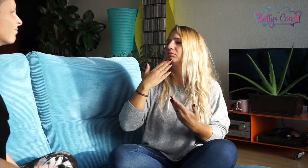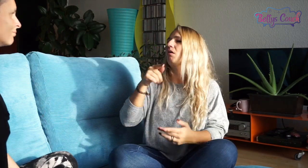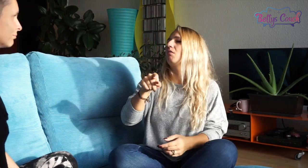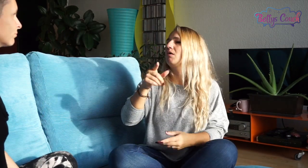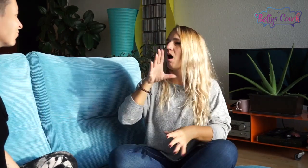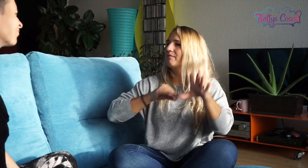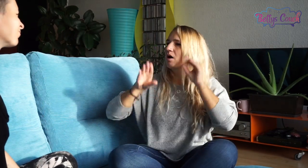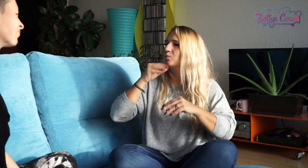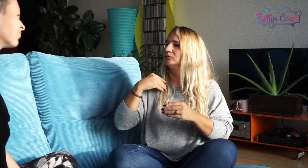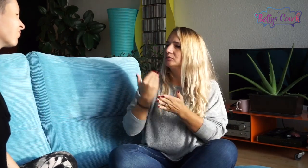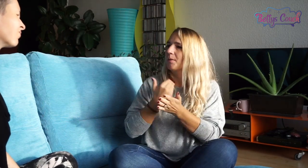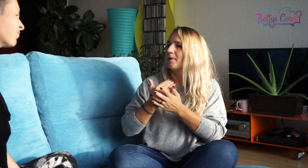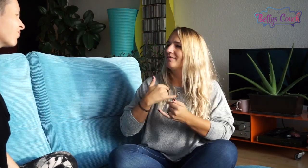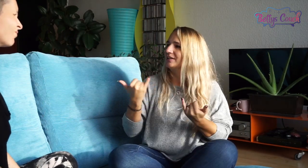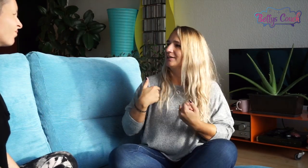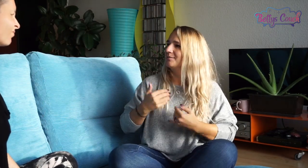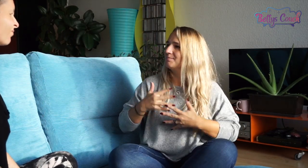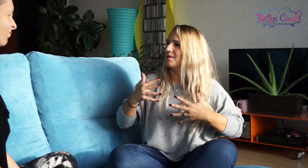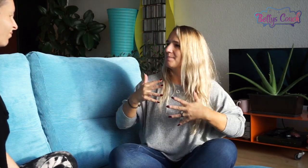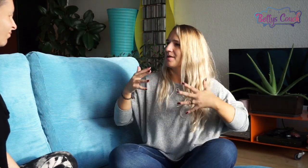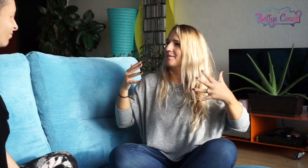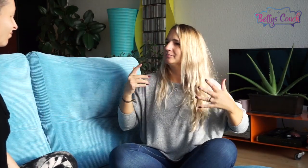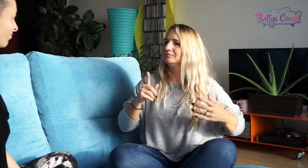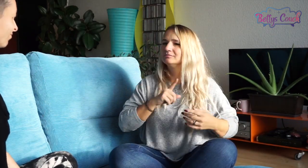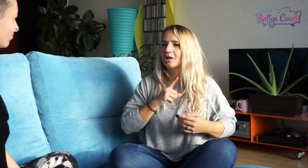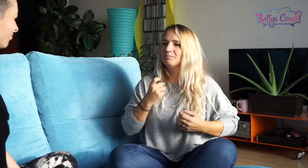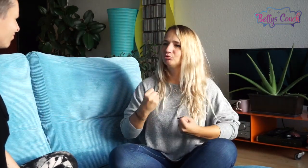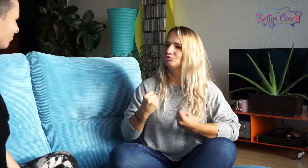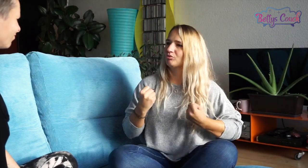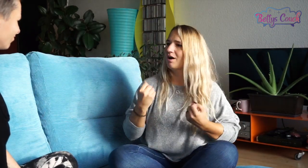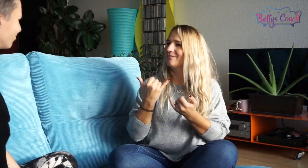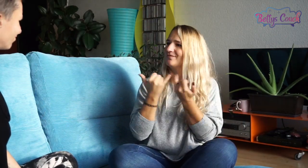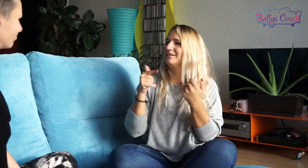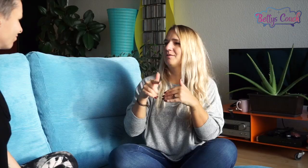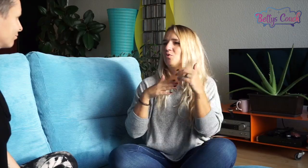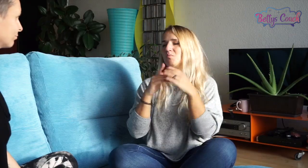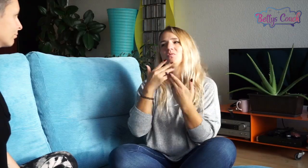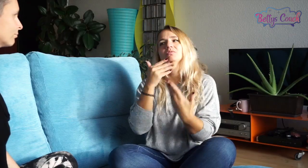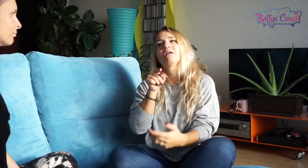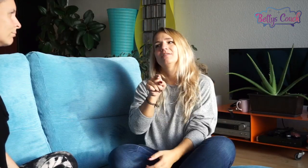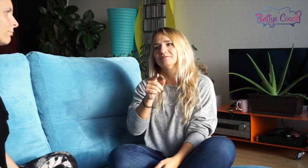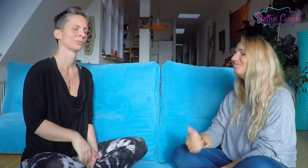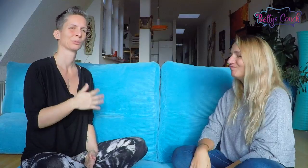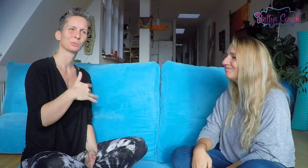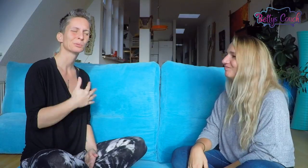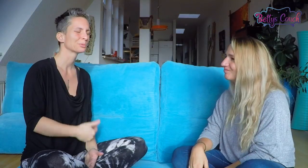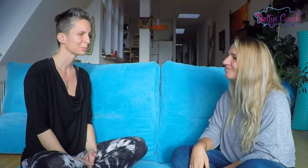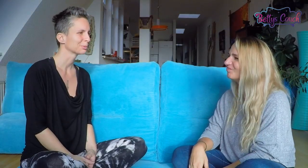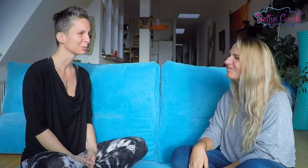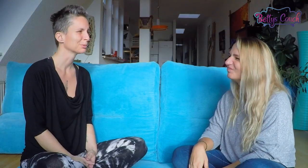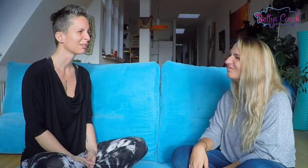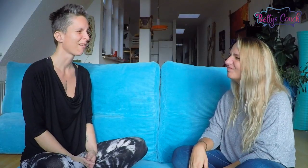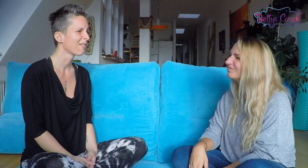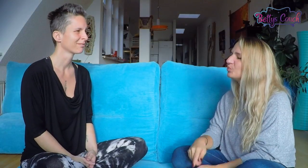I am very grateful for all the experiences that I have had that have made me grow stronger. Betty: Oh yes ...